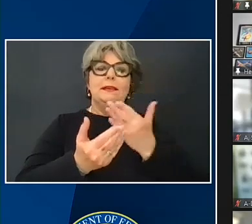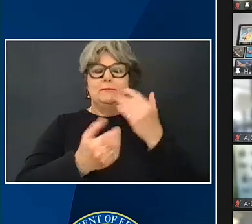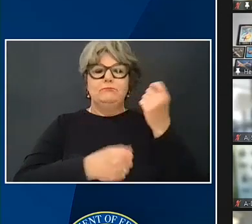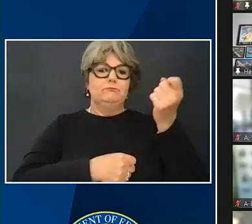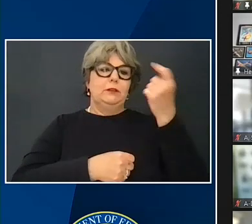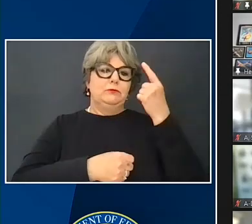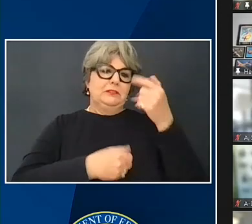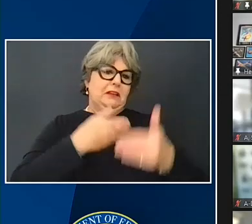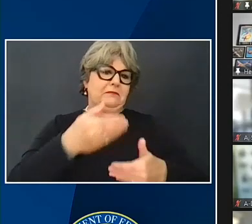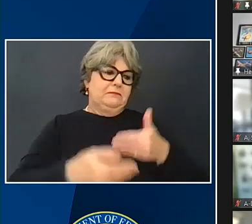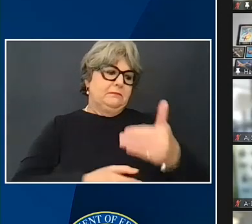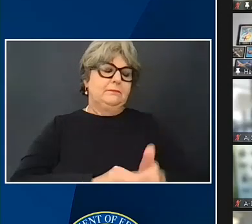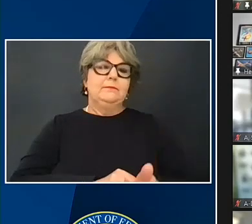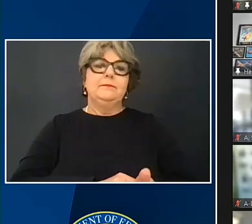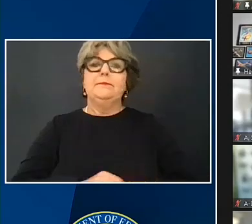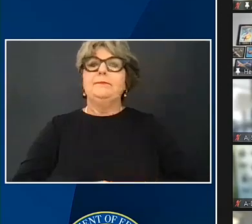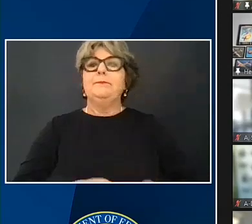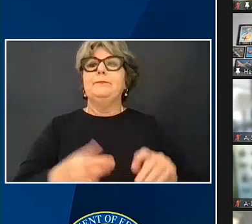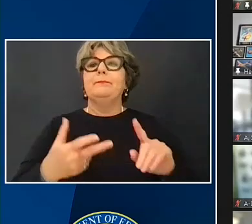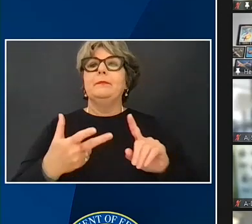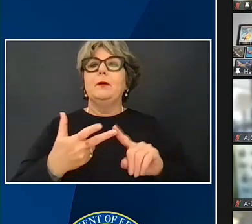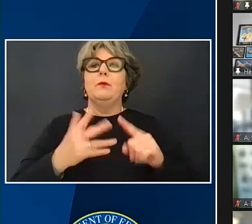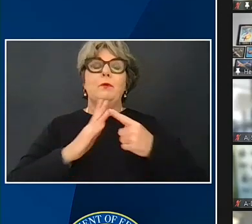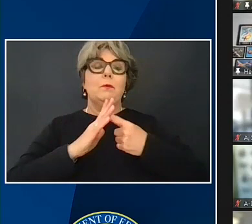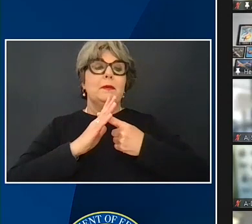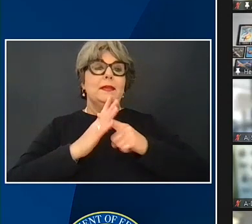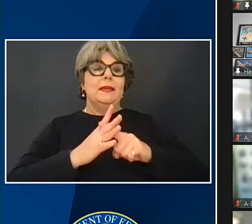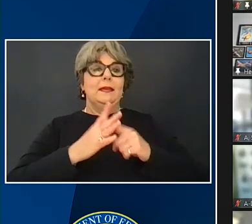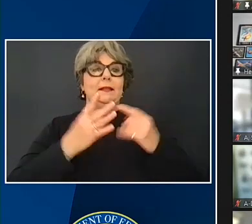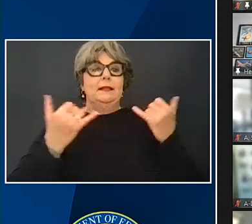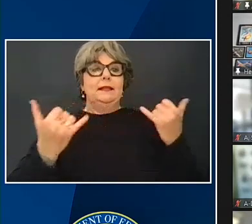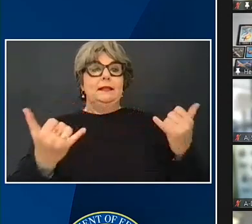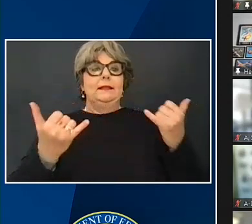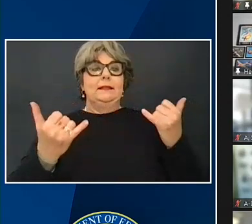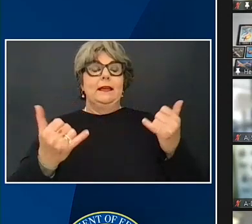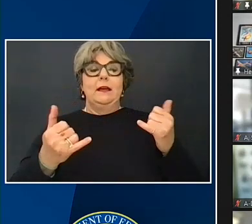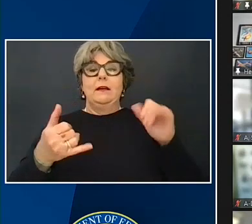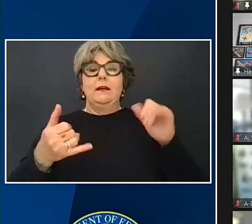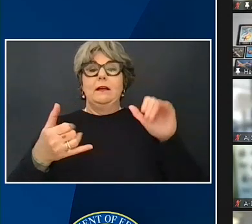And then we will kick things off with a quick roll call, and then I'll turn it right over to the Department.